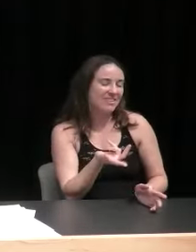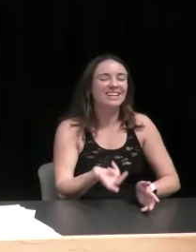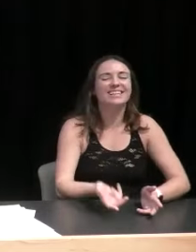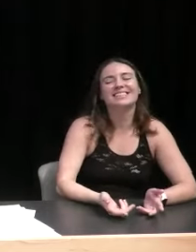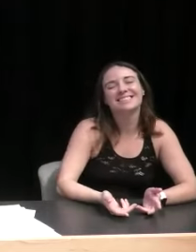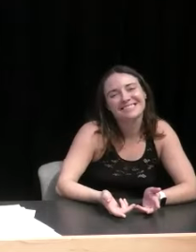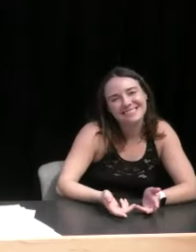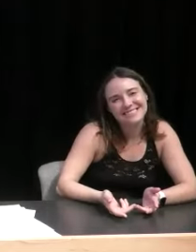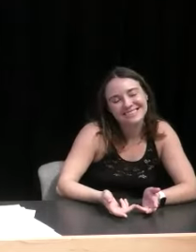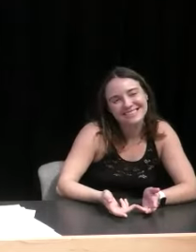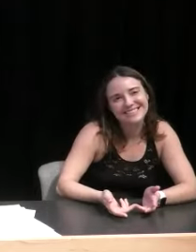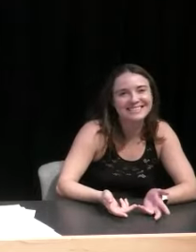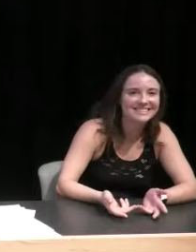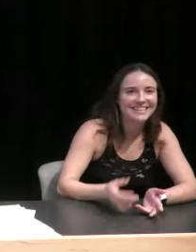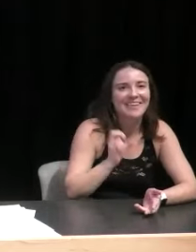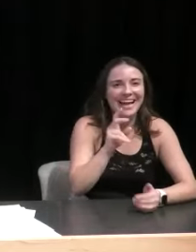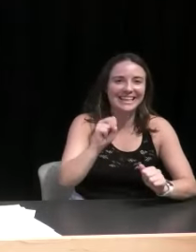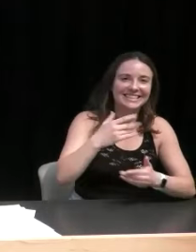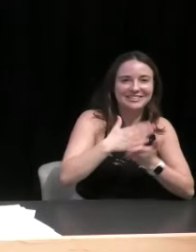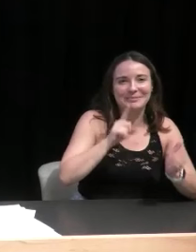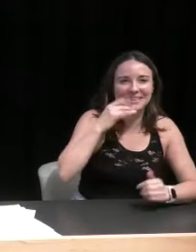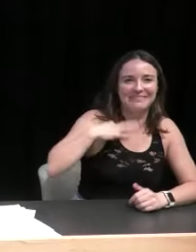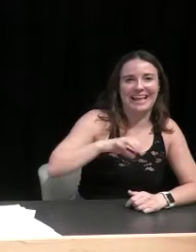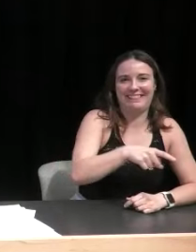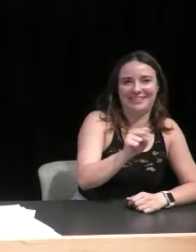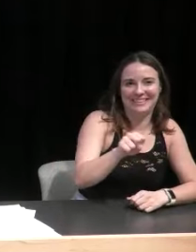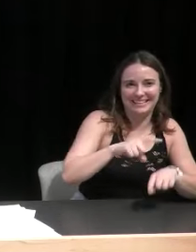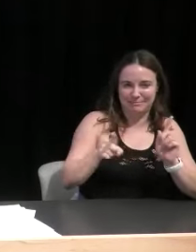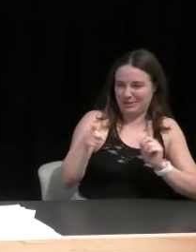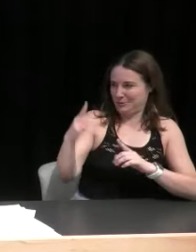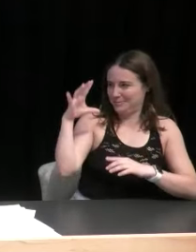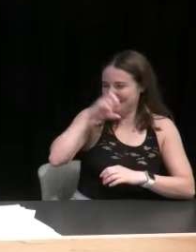all night and you couldn't sleep you're like oh my gosh you're so lucky you're deaf sometimes